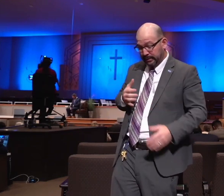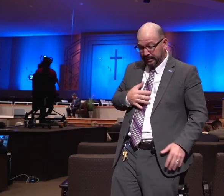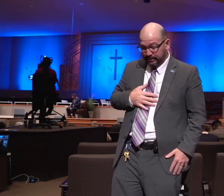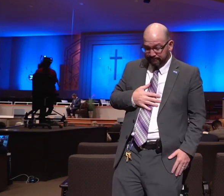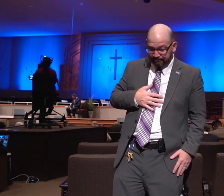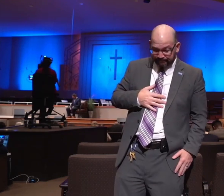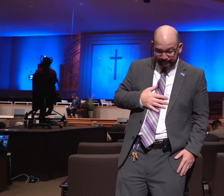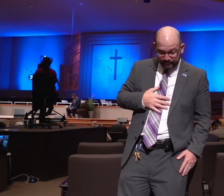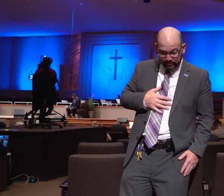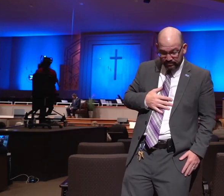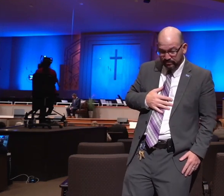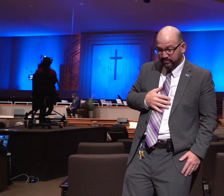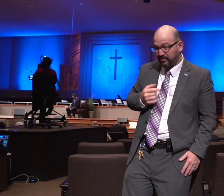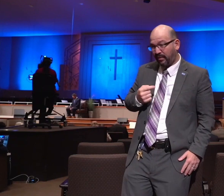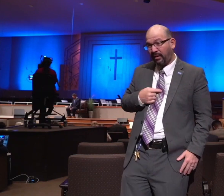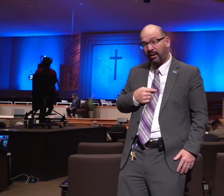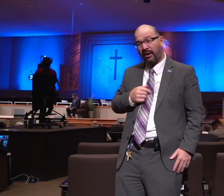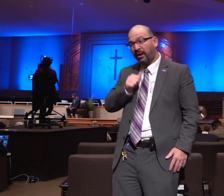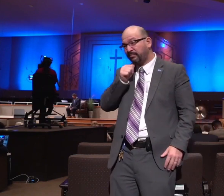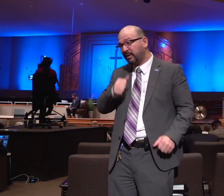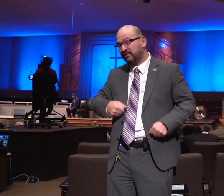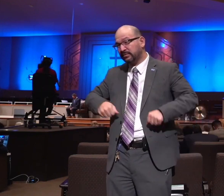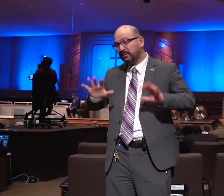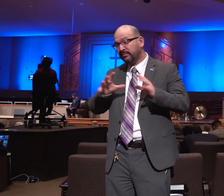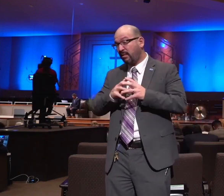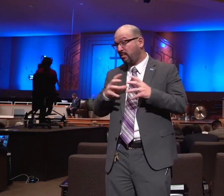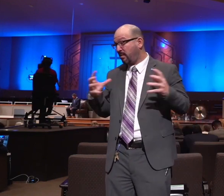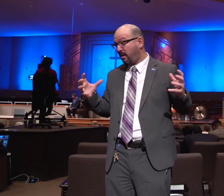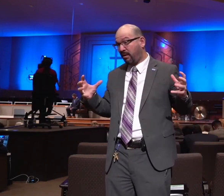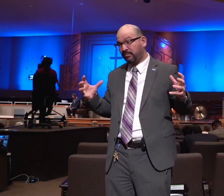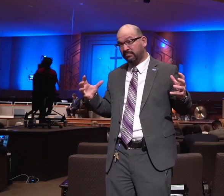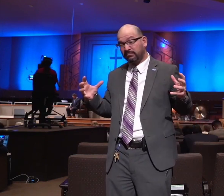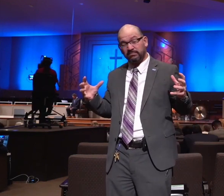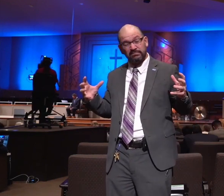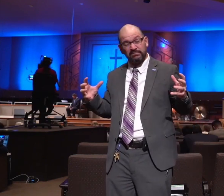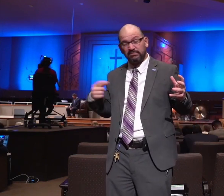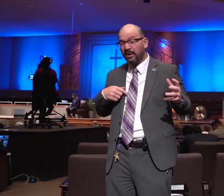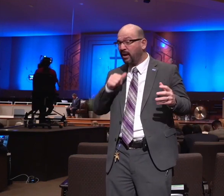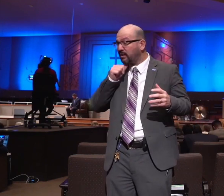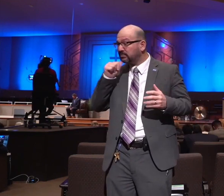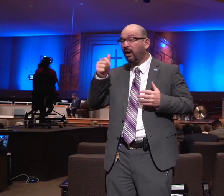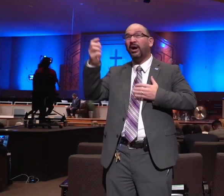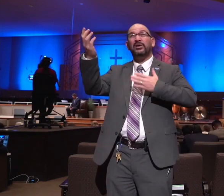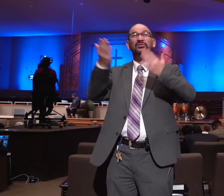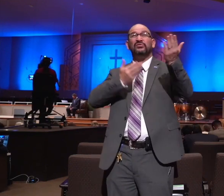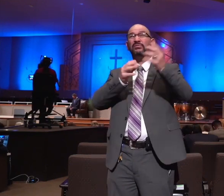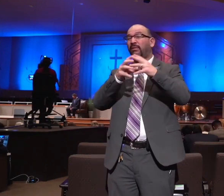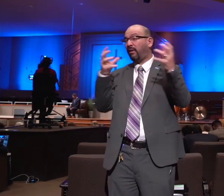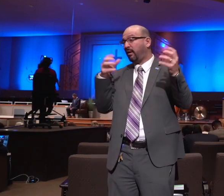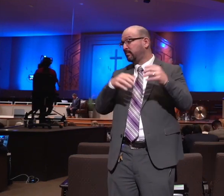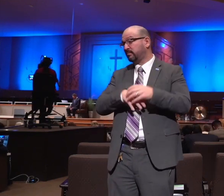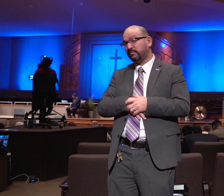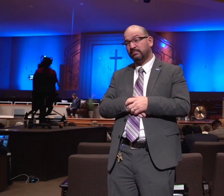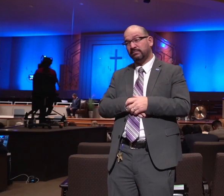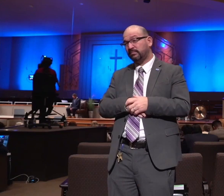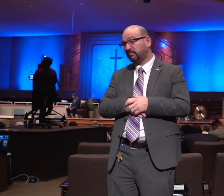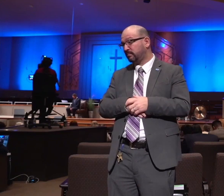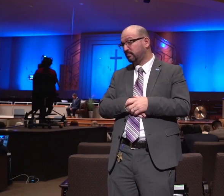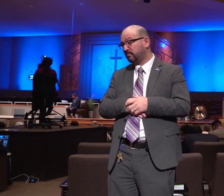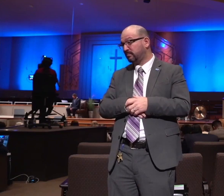not much sacrifice in my life not much running to the well